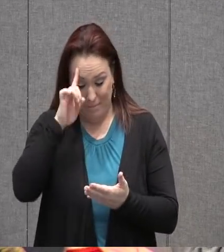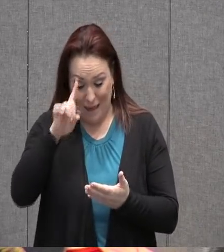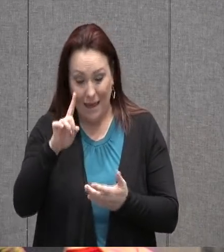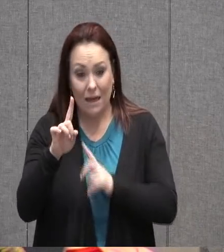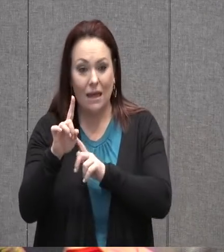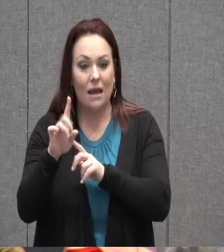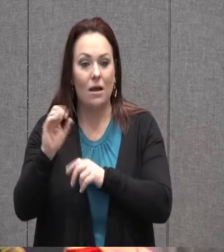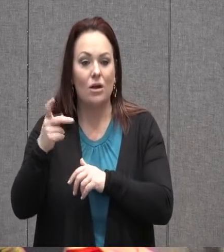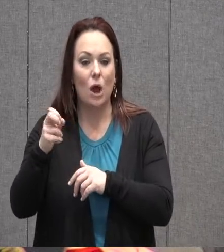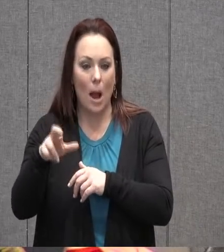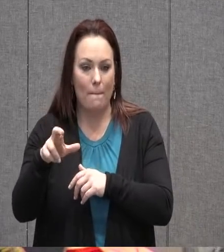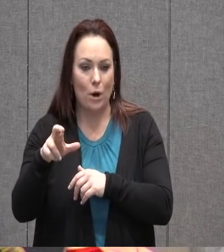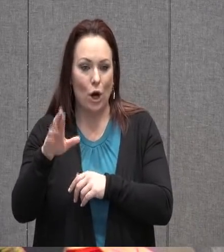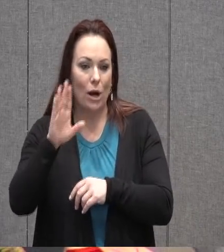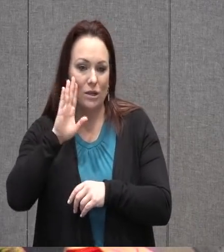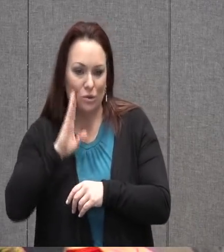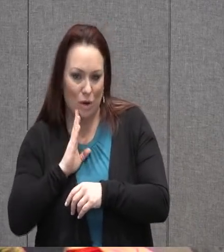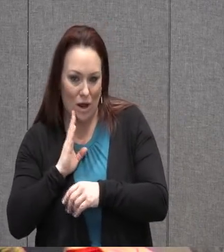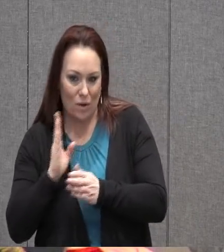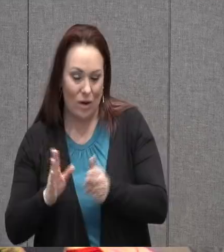What do you think this one is made out of?